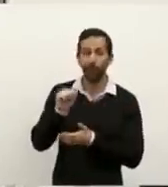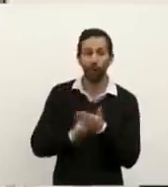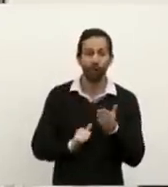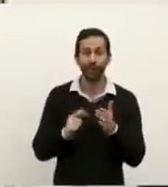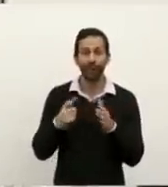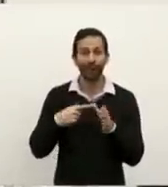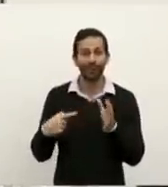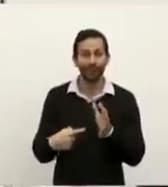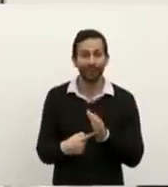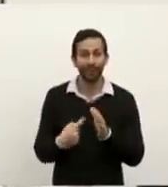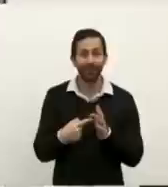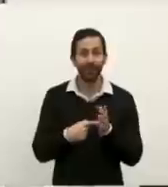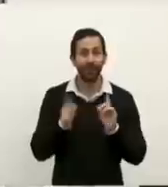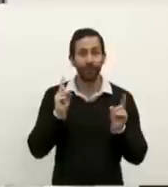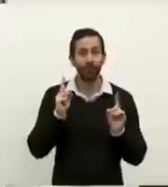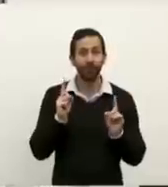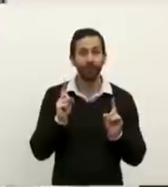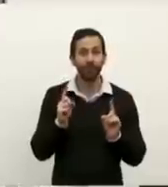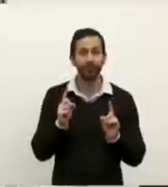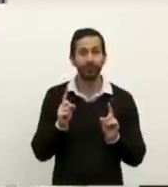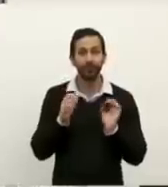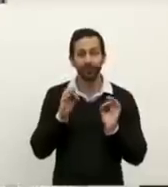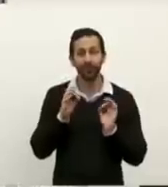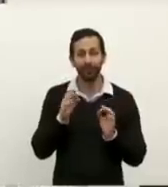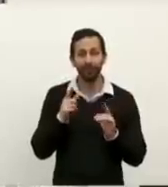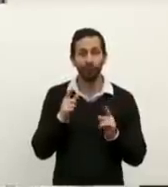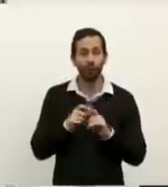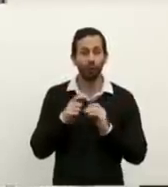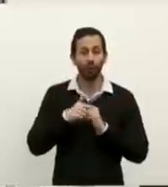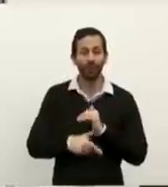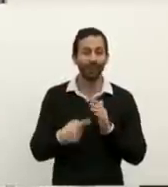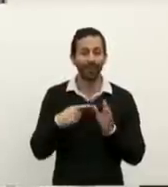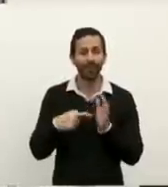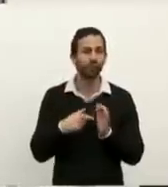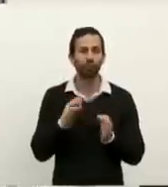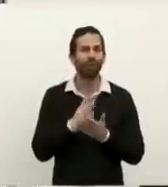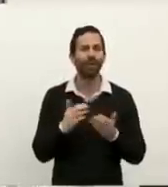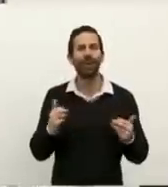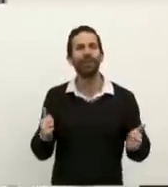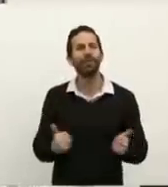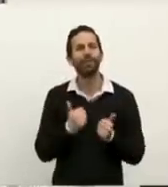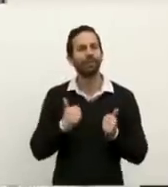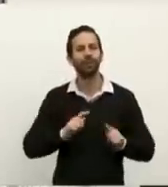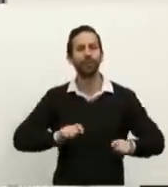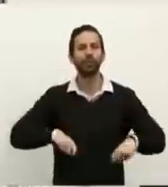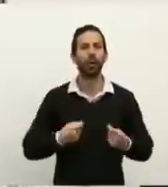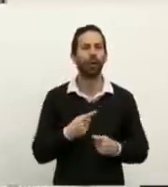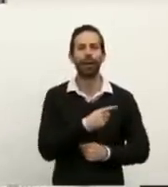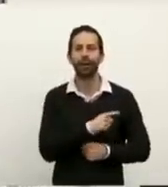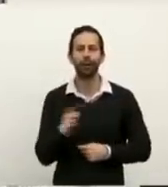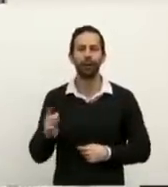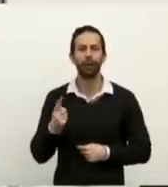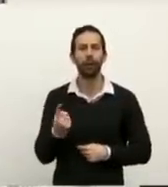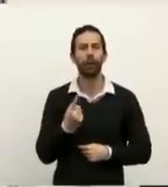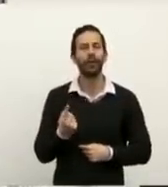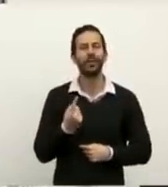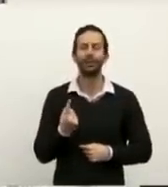at the moment, especially for complex AT, there's just really not enough suppliers who are either available